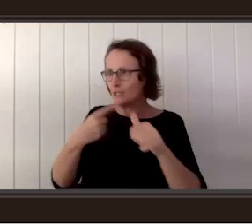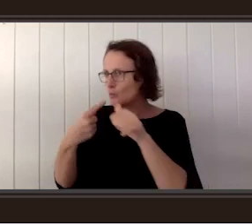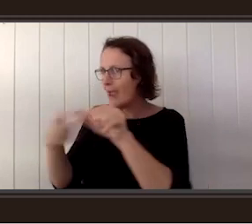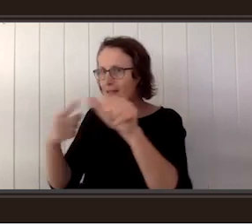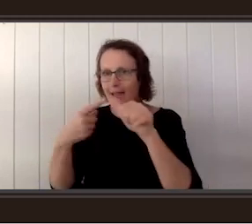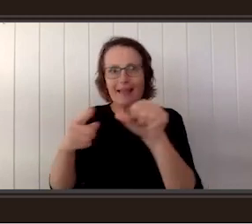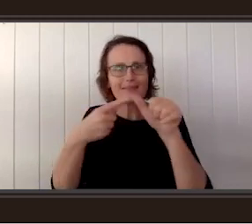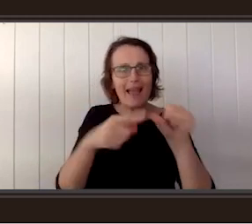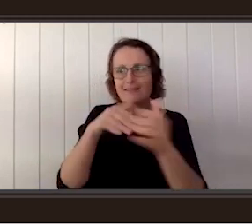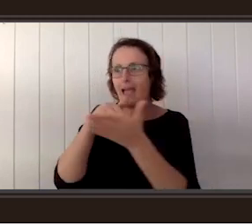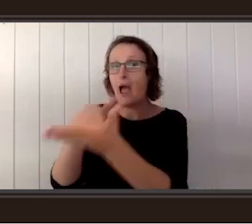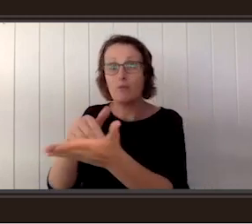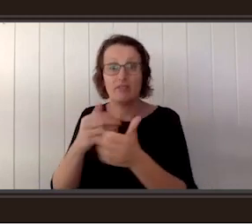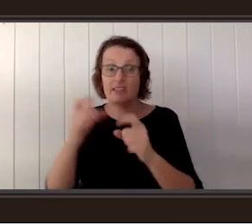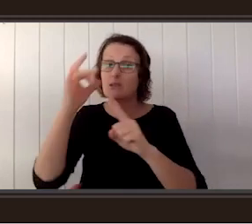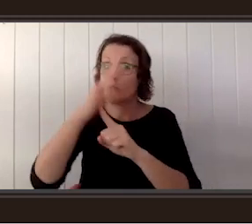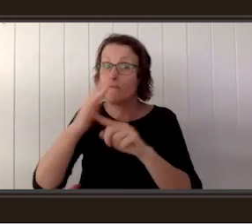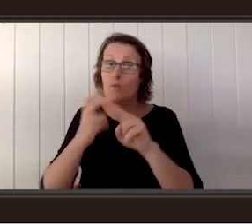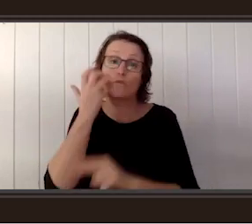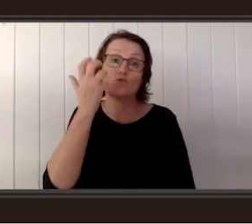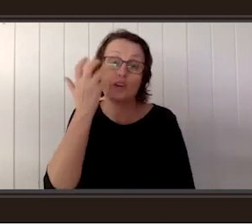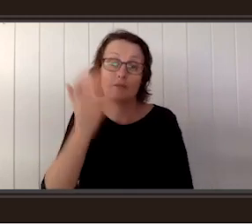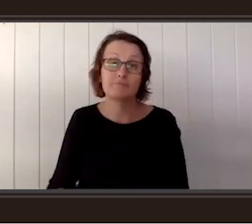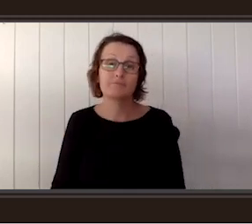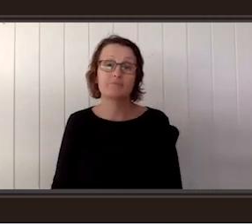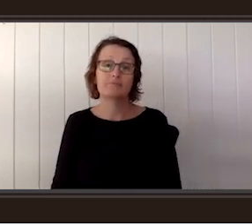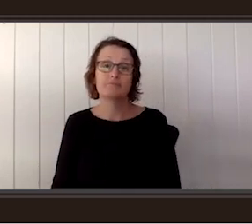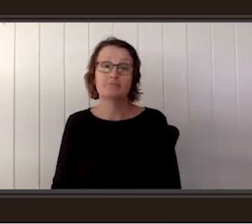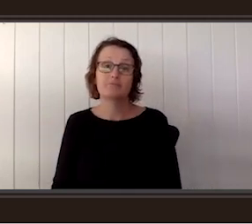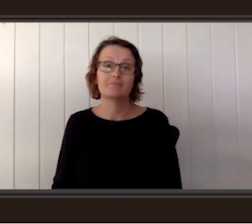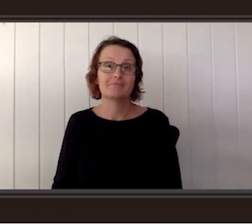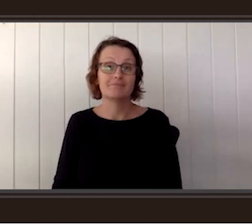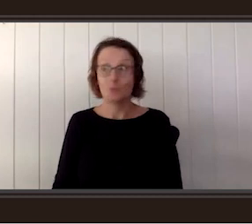needs is where our future lies. It's always been this way. It's just now